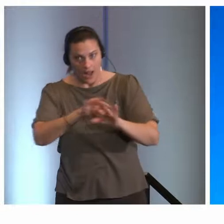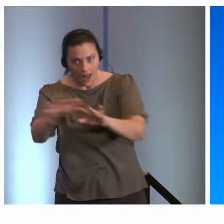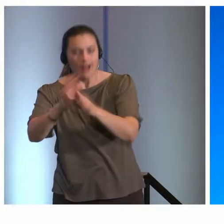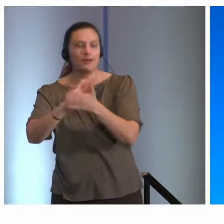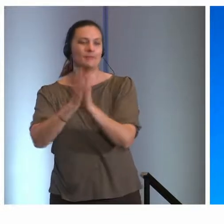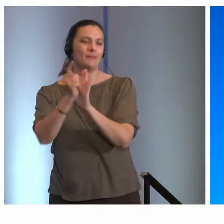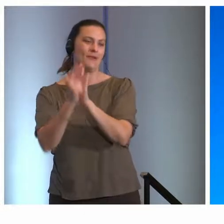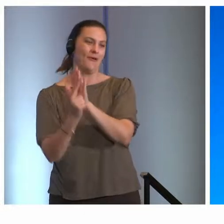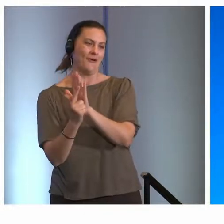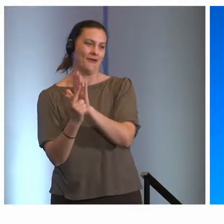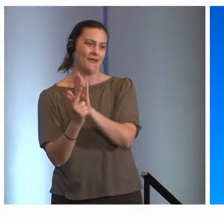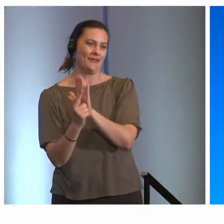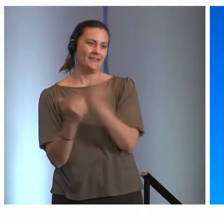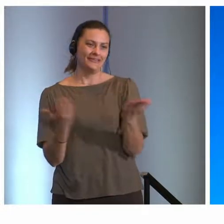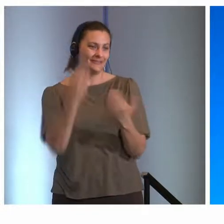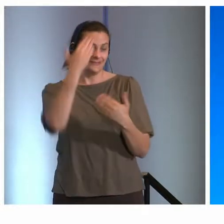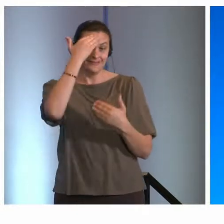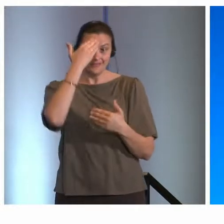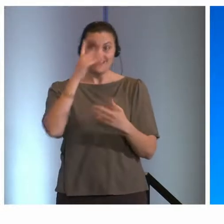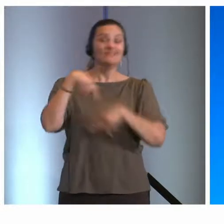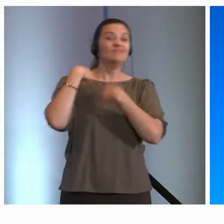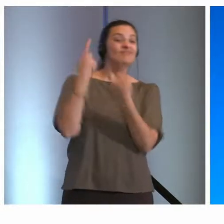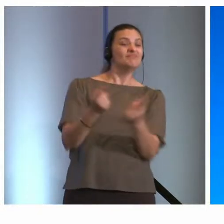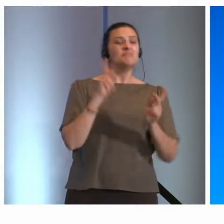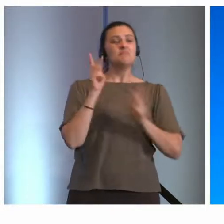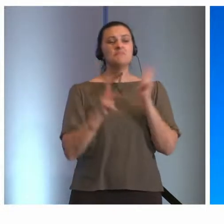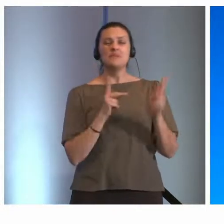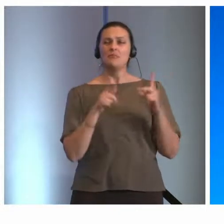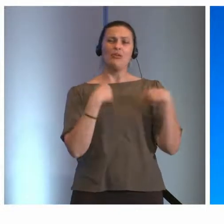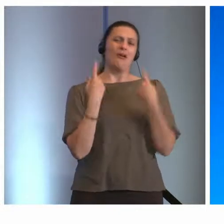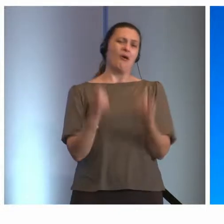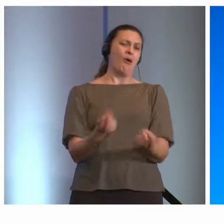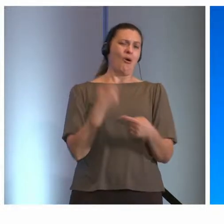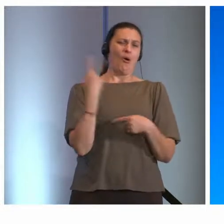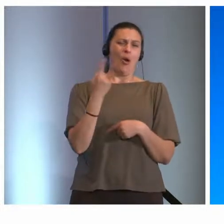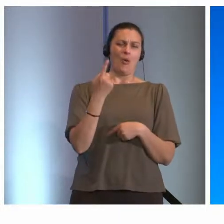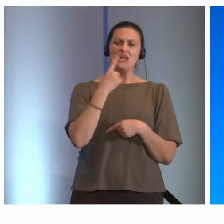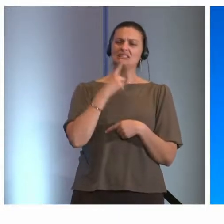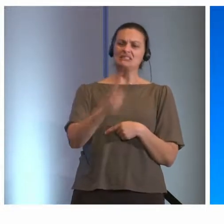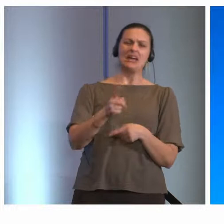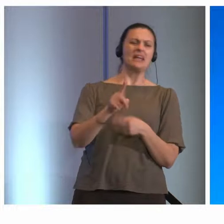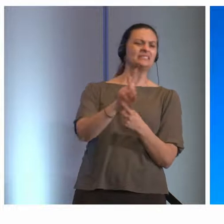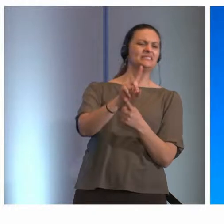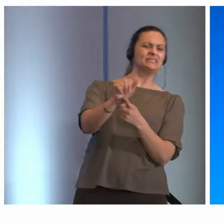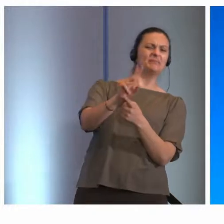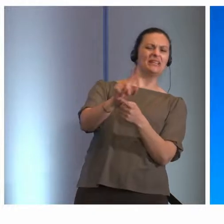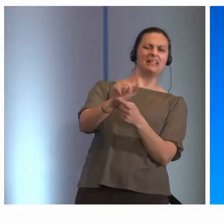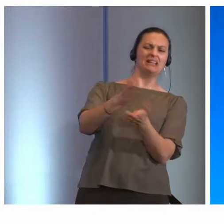So... as I've watched so many times, especially after the